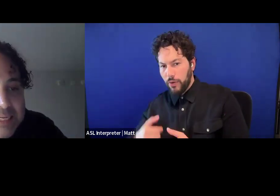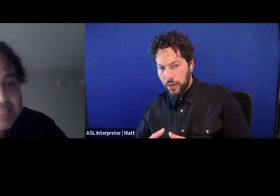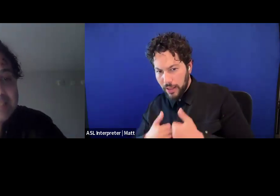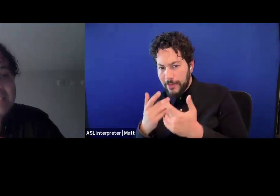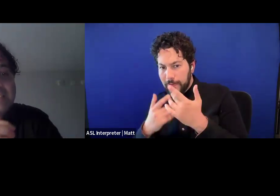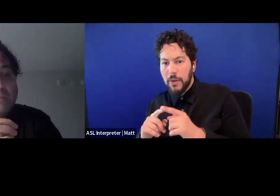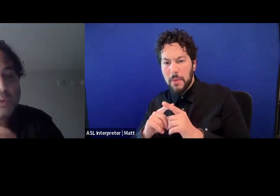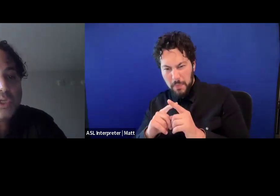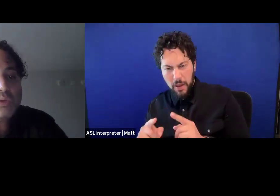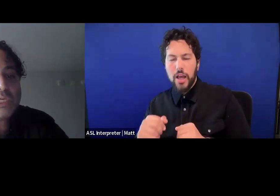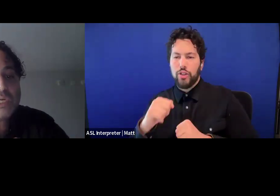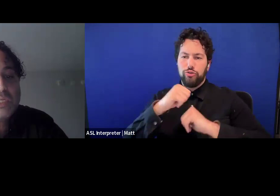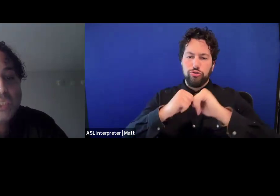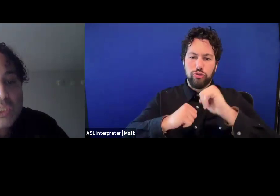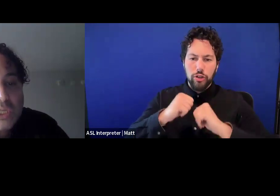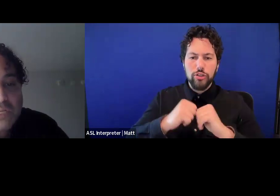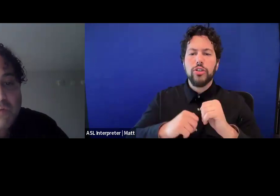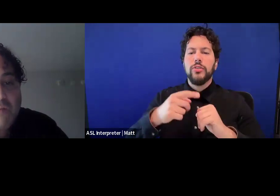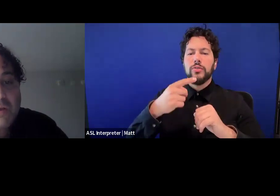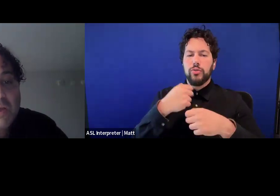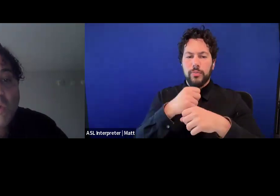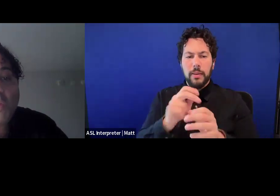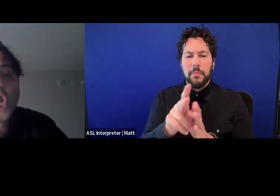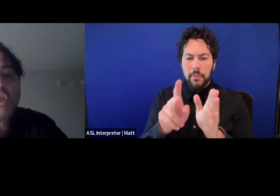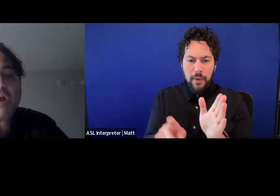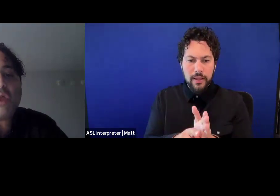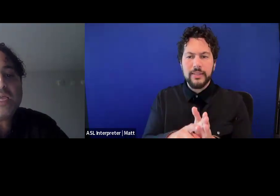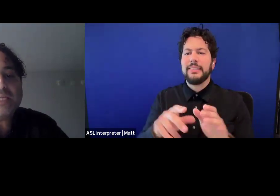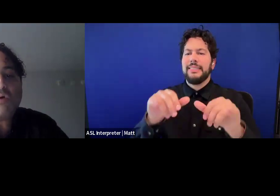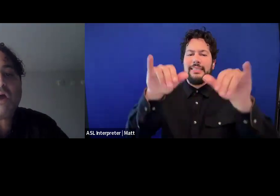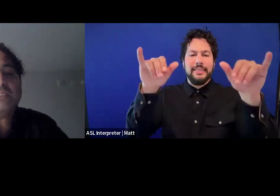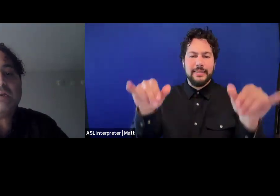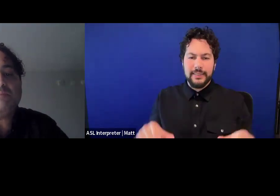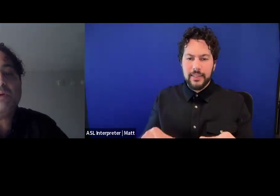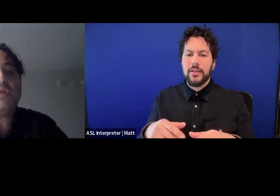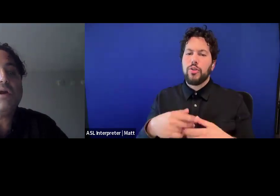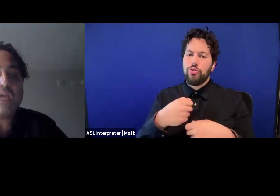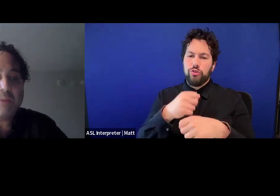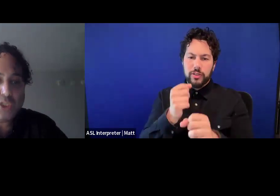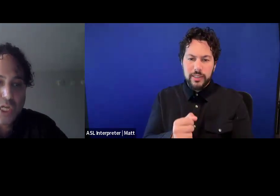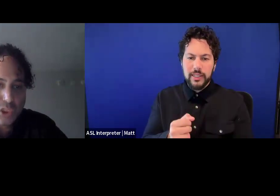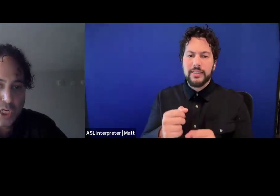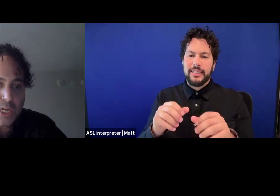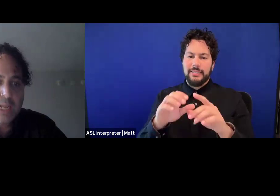These systems produce the conditions of survival while narrowing the horizon of political imagination.